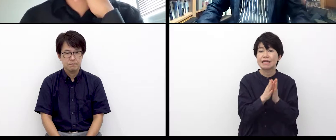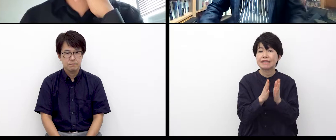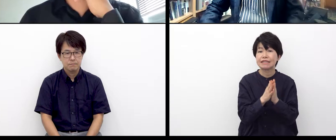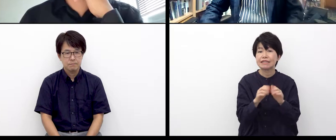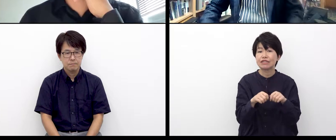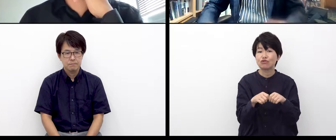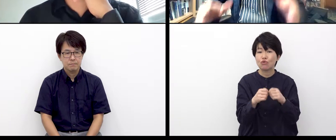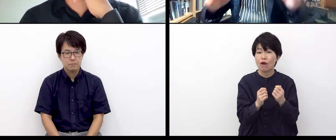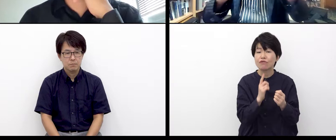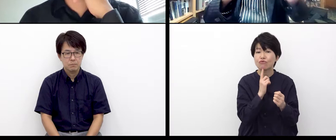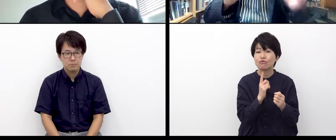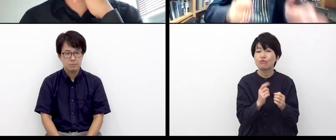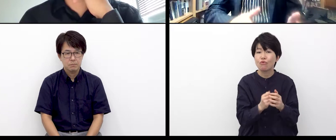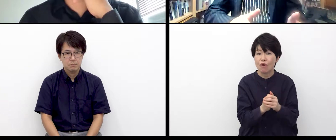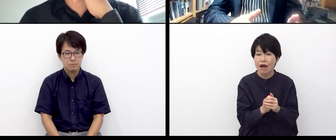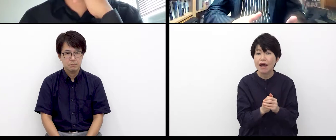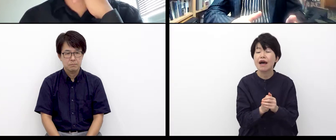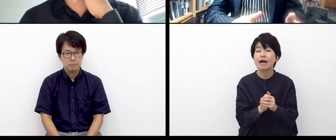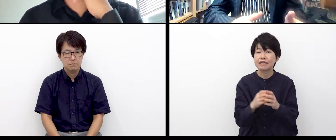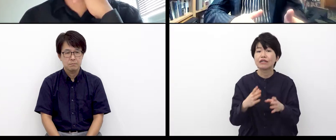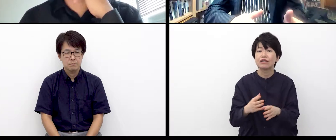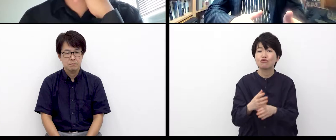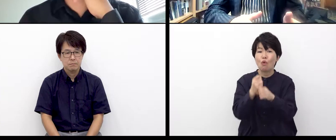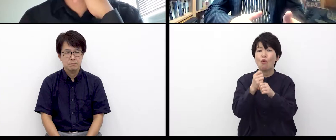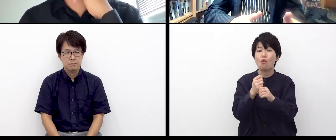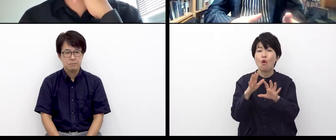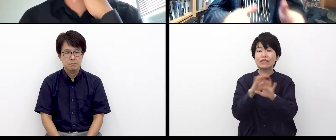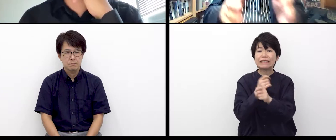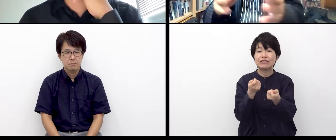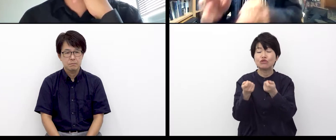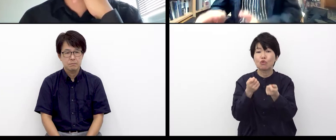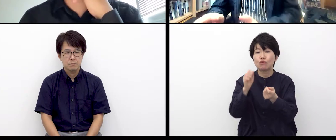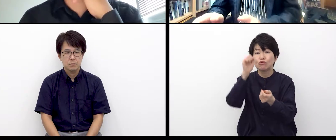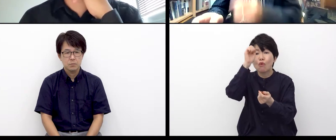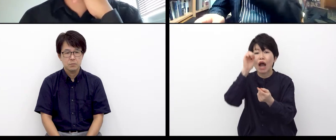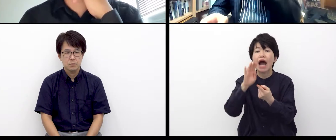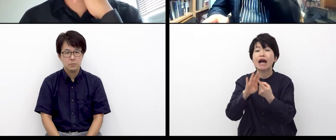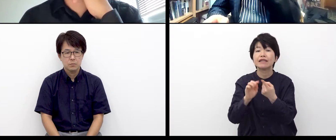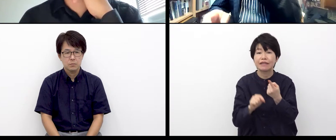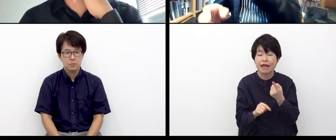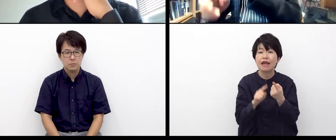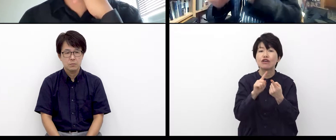in short, if they have schizophrenia firstly and they are shut-in because of that,